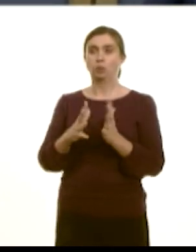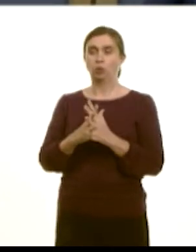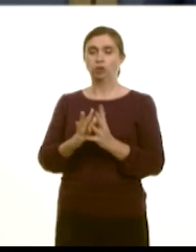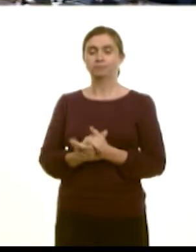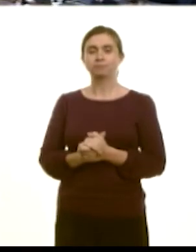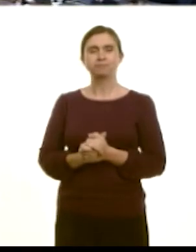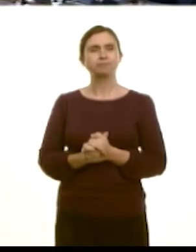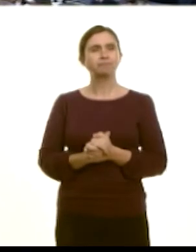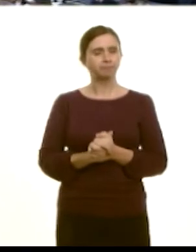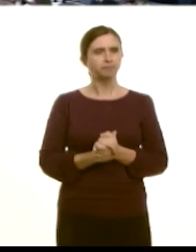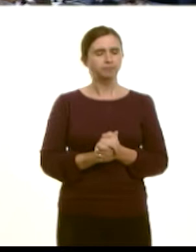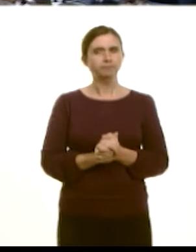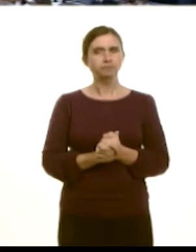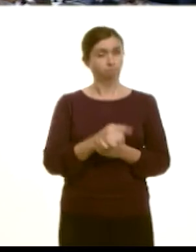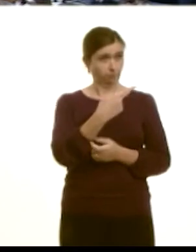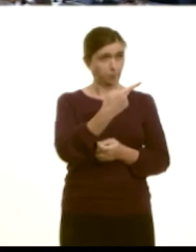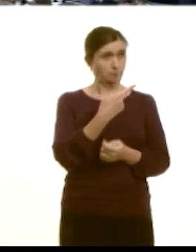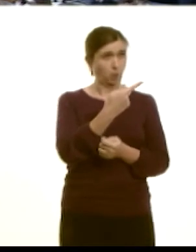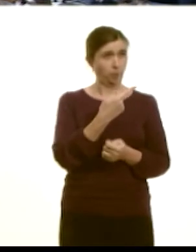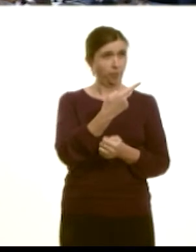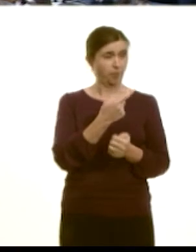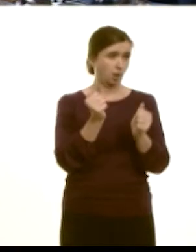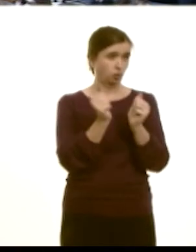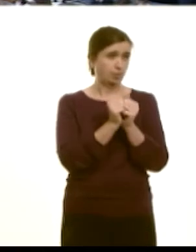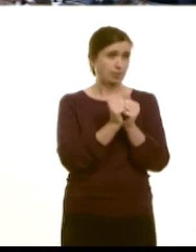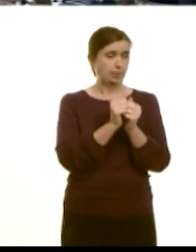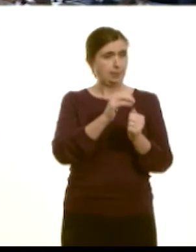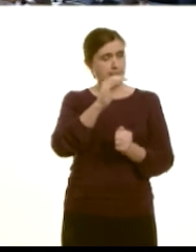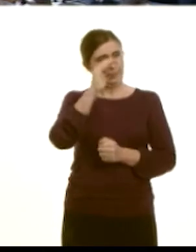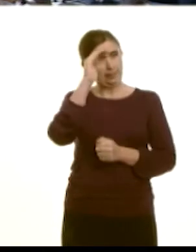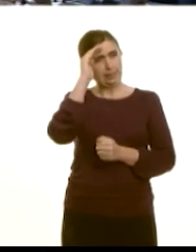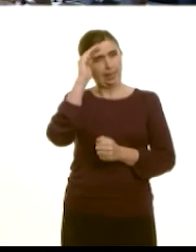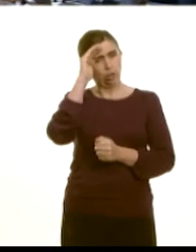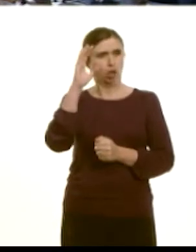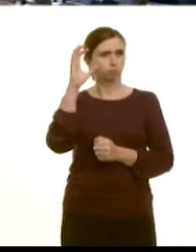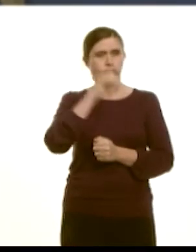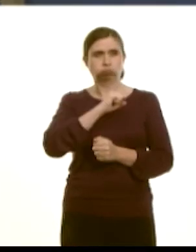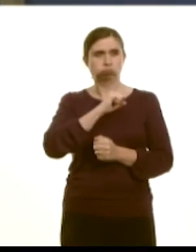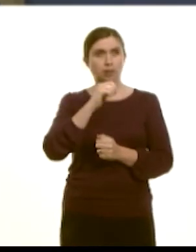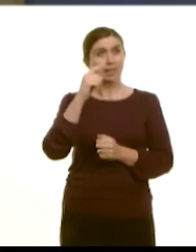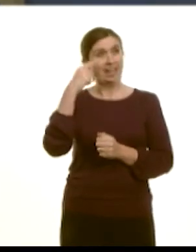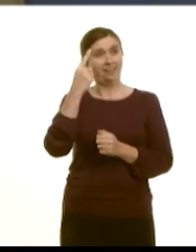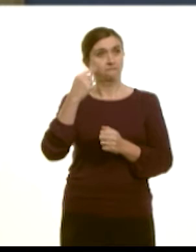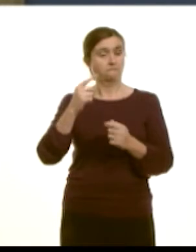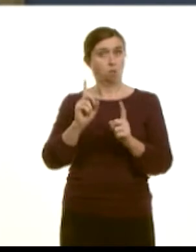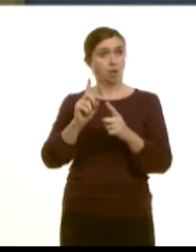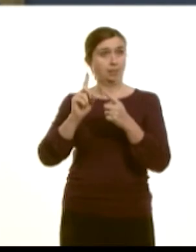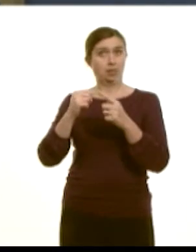First Minister, I think that we share concerns about the dangers to Wales that would come about from an European Union exit.